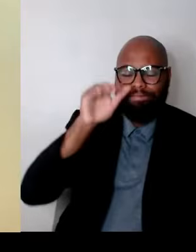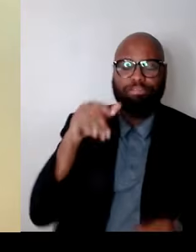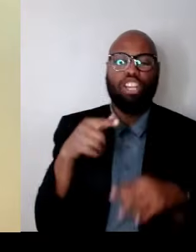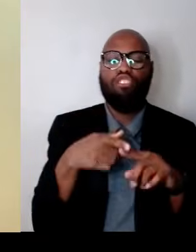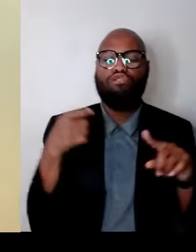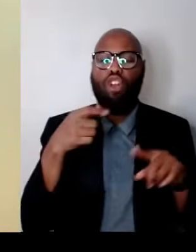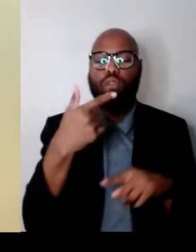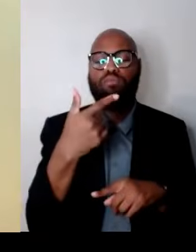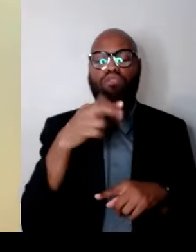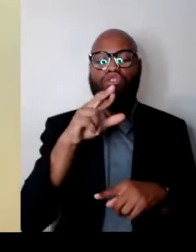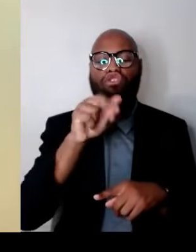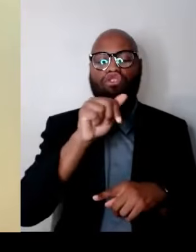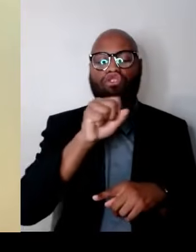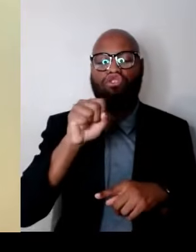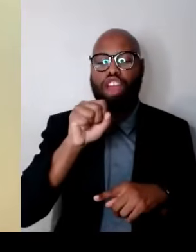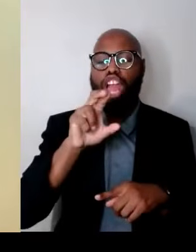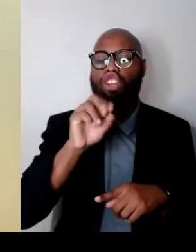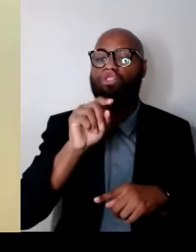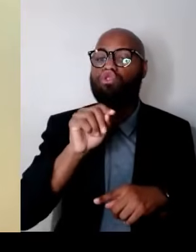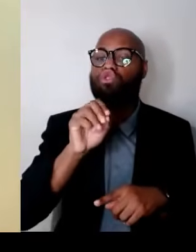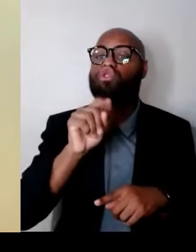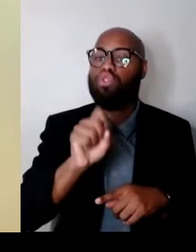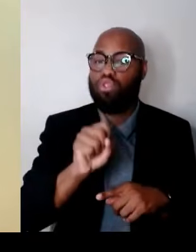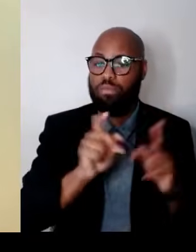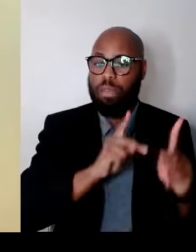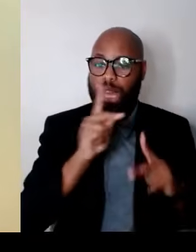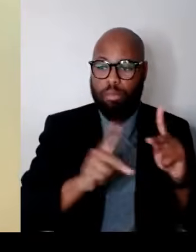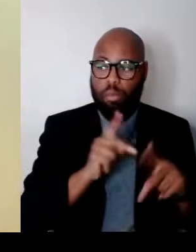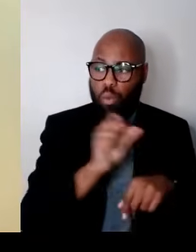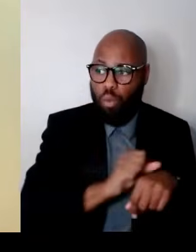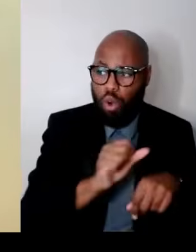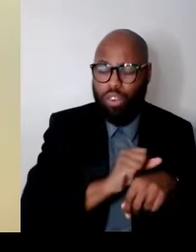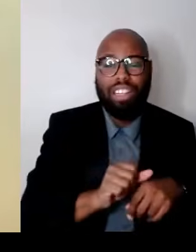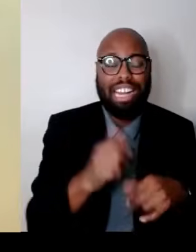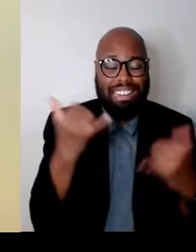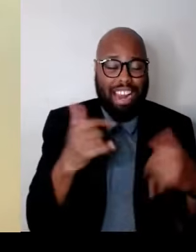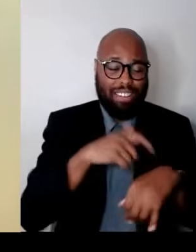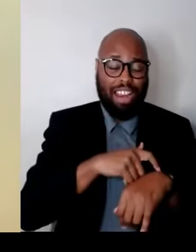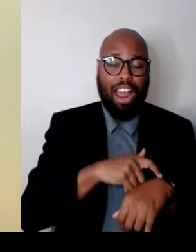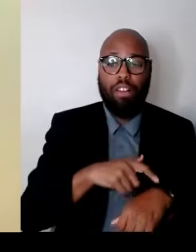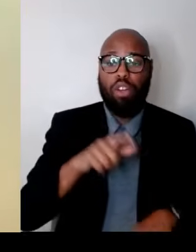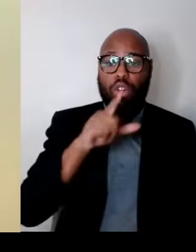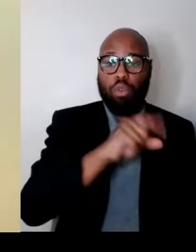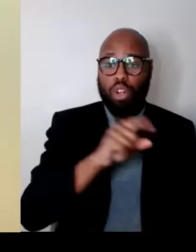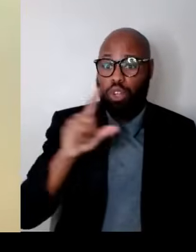that the time is now. The 2020 election, historic native vote,